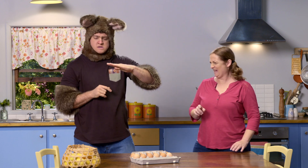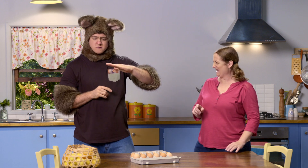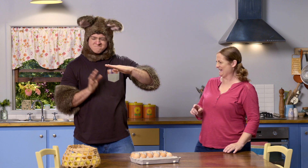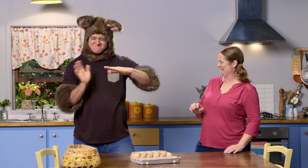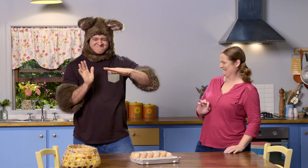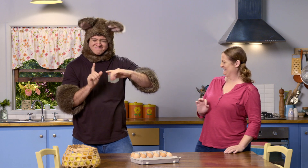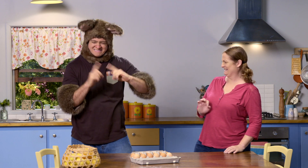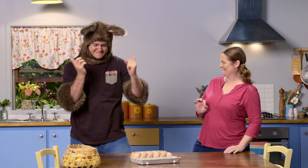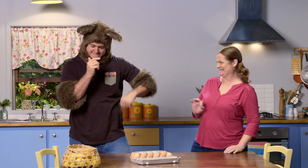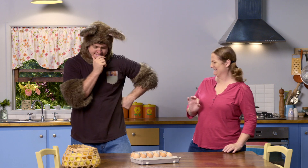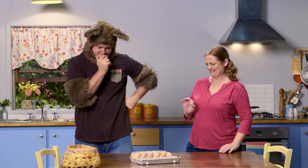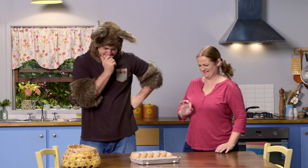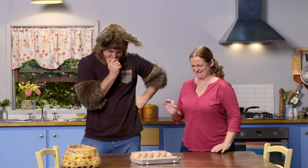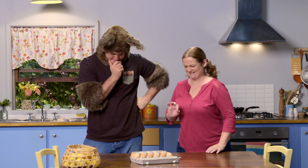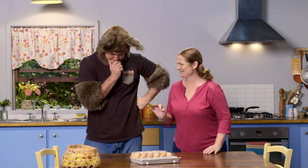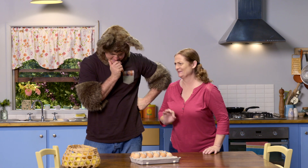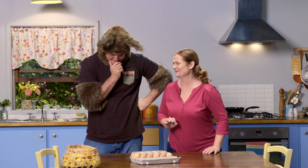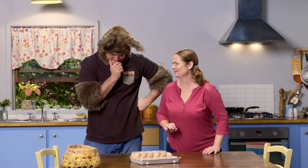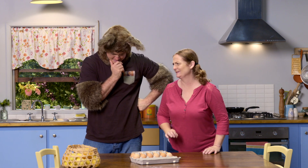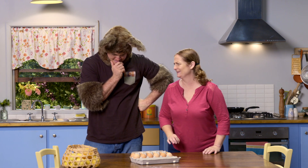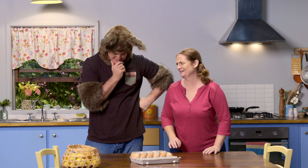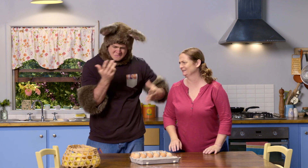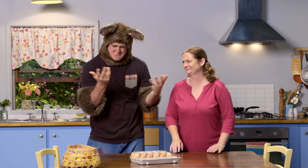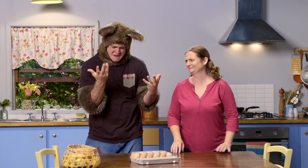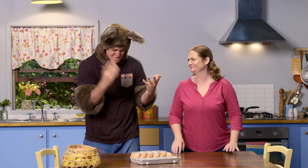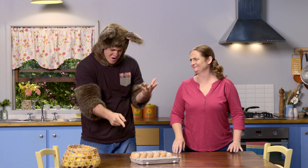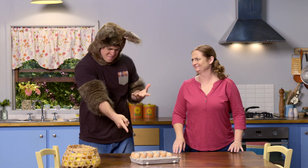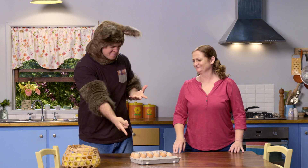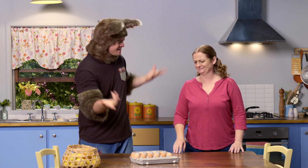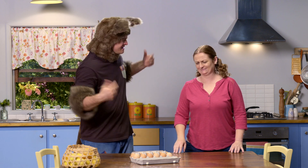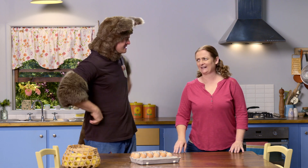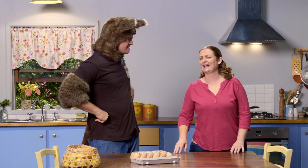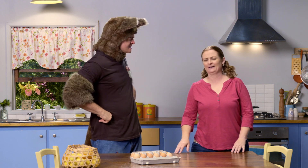Uh, no, that's different. Where do they come from?